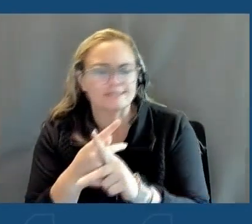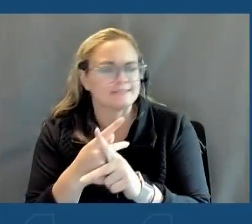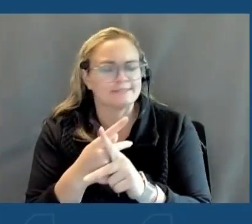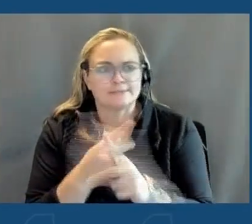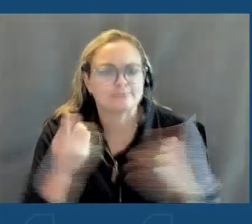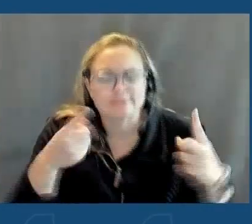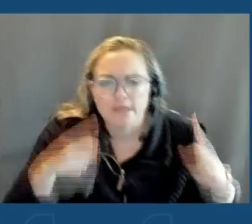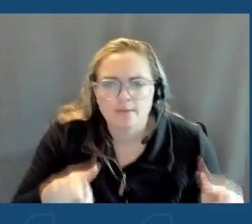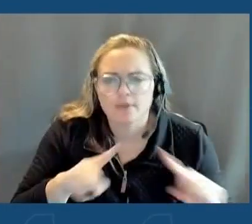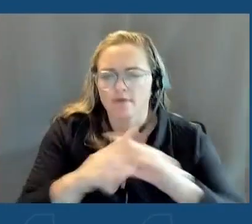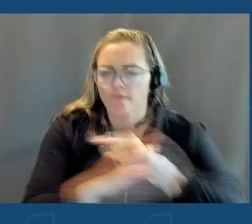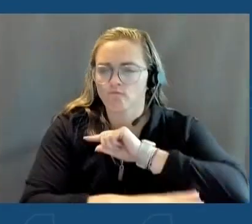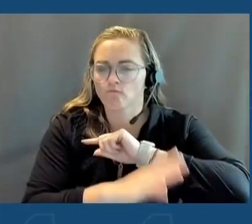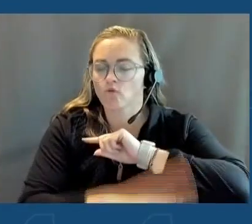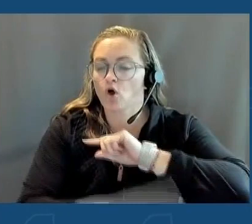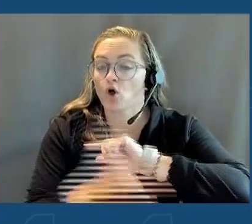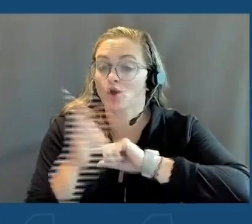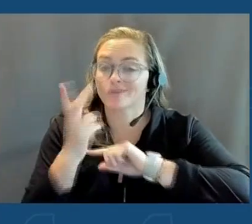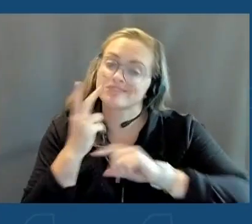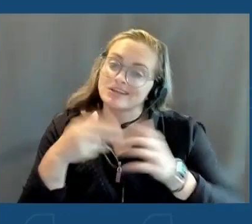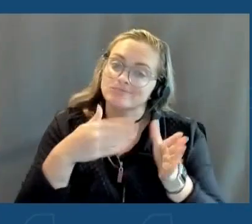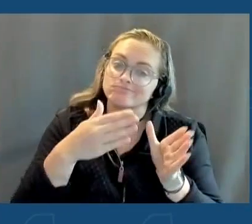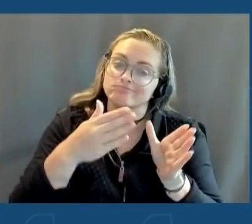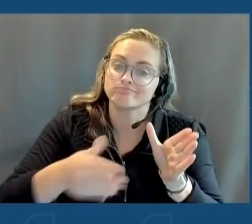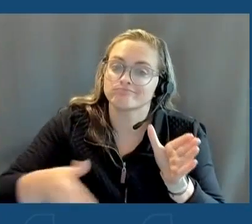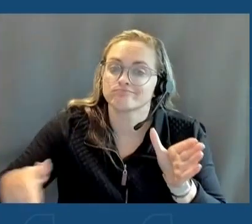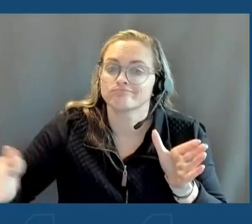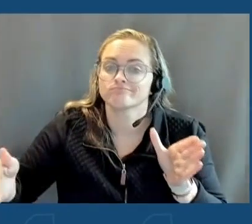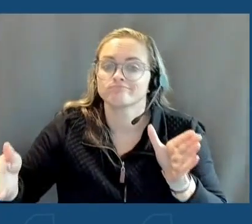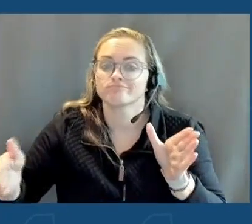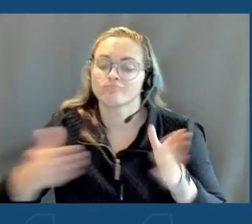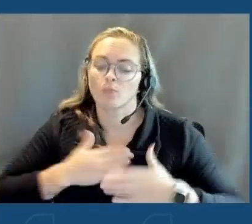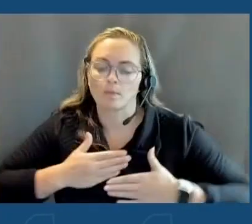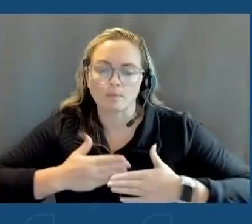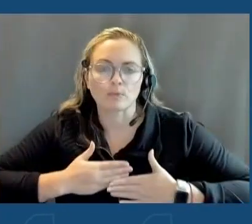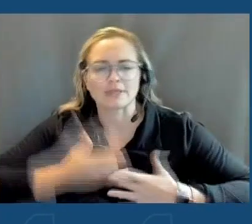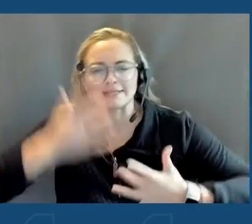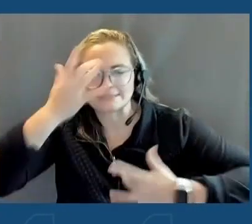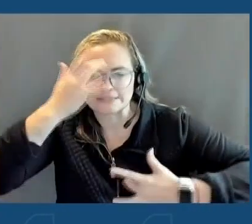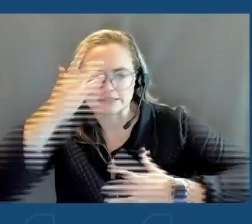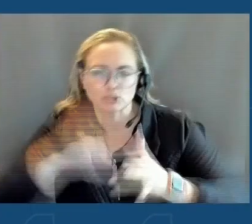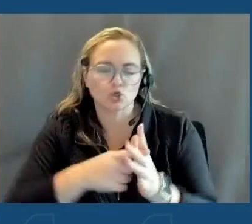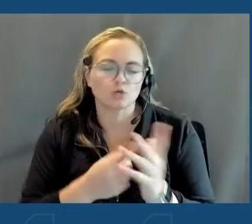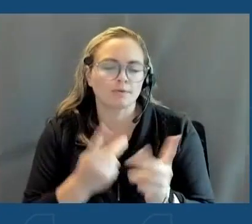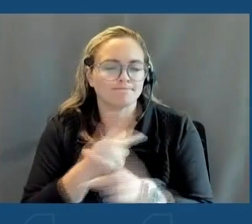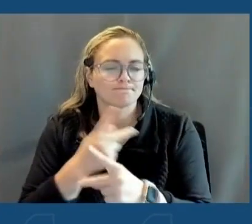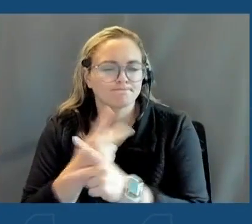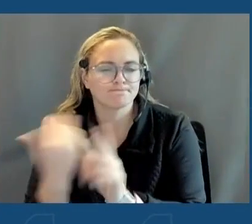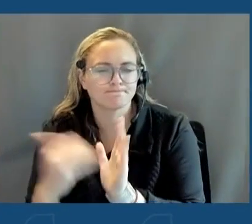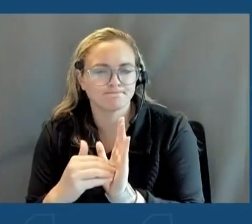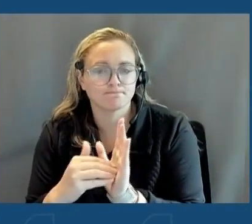HOSPITALIZATIONS ARE RISING, STRAINS, WHAT IT IS ALL ABOUT.